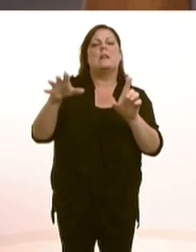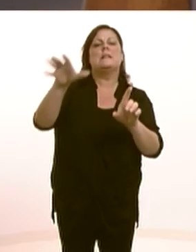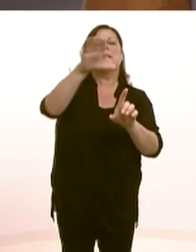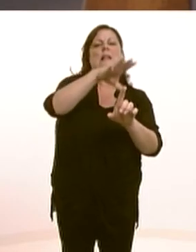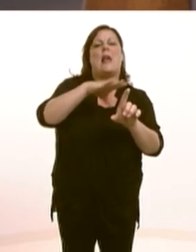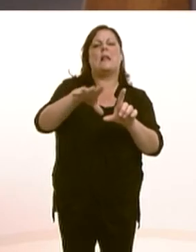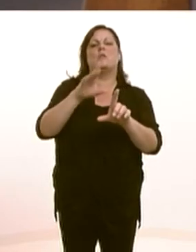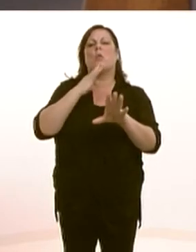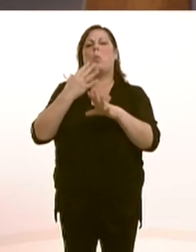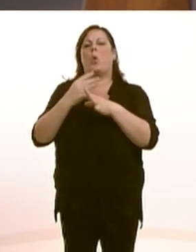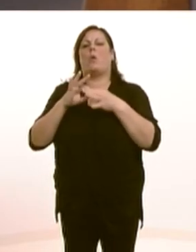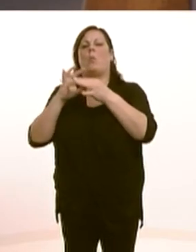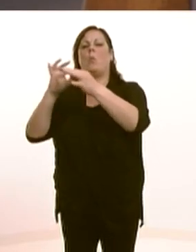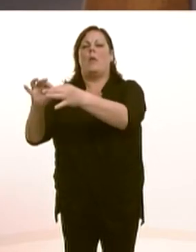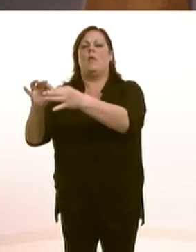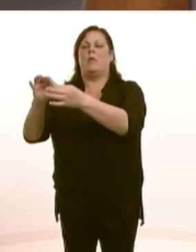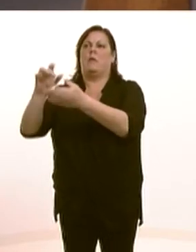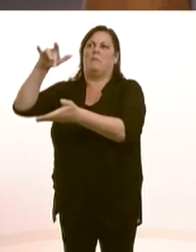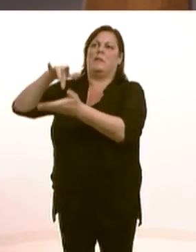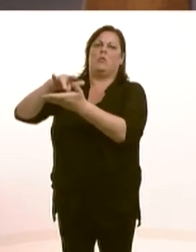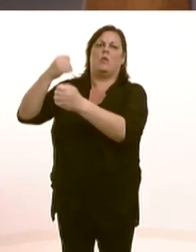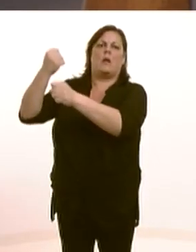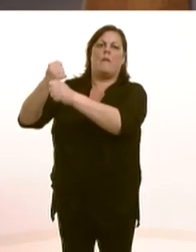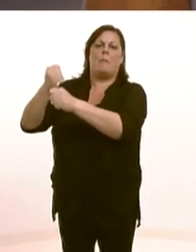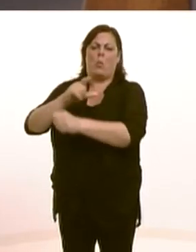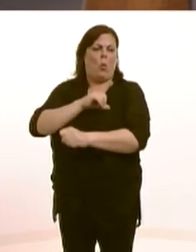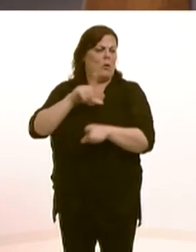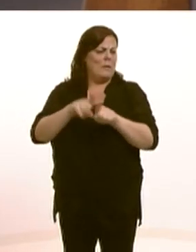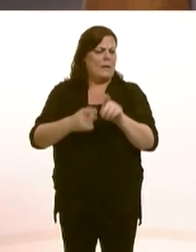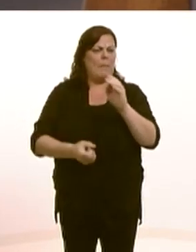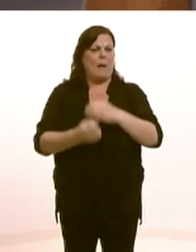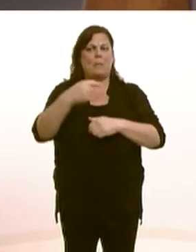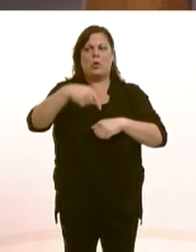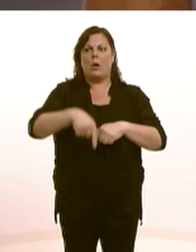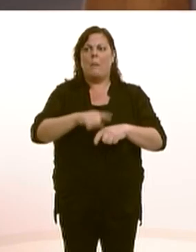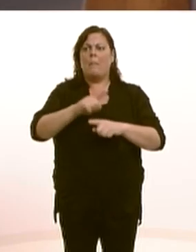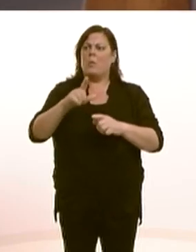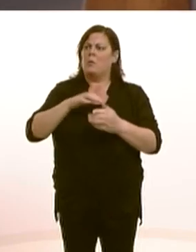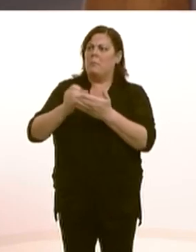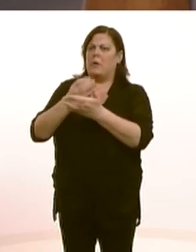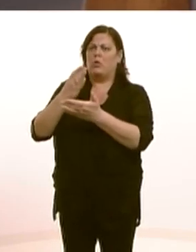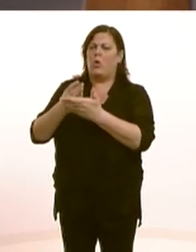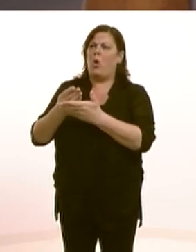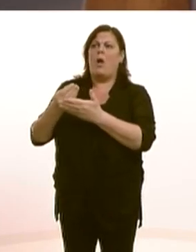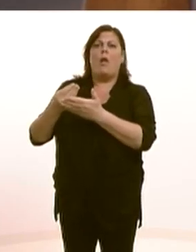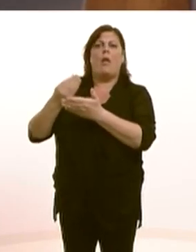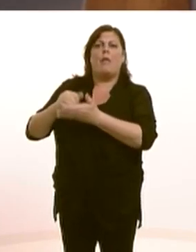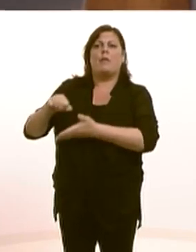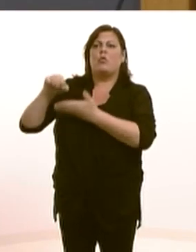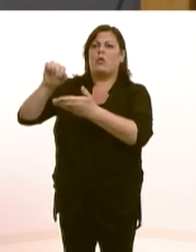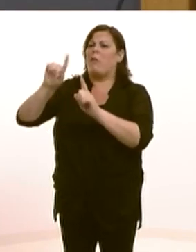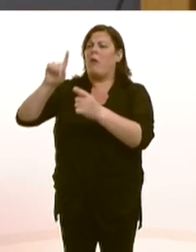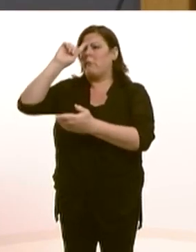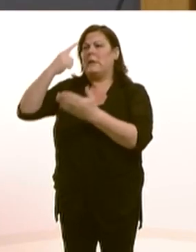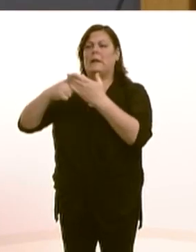There is no reason why this canít happen here. We just need to make sure that the Treasury understands that it canít be judge and jury on everything.